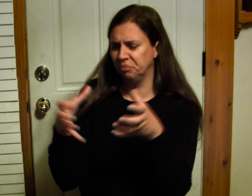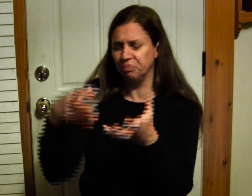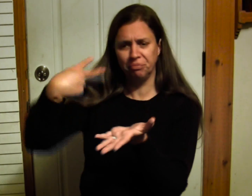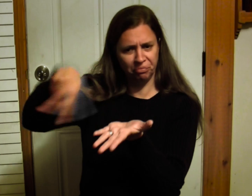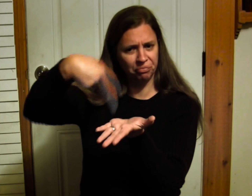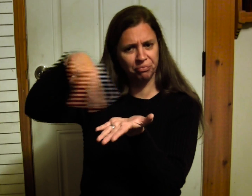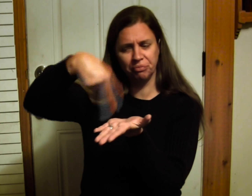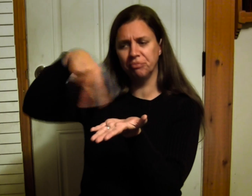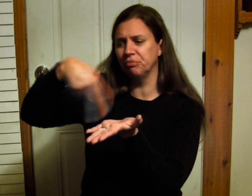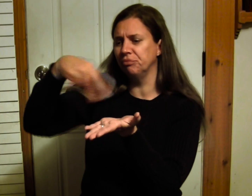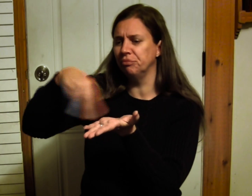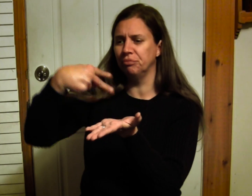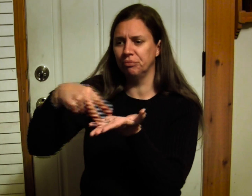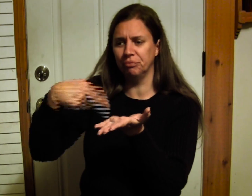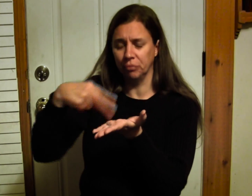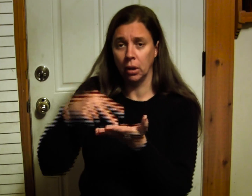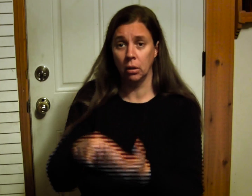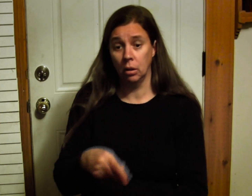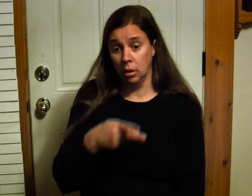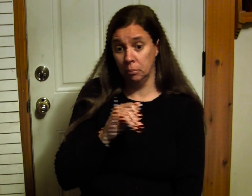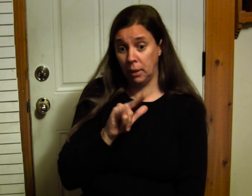were doing their dance rituals.